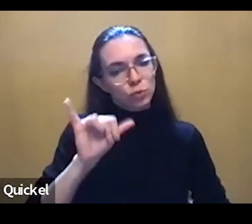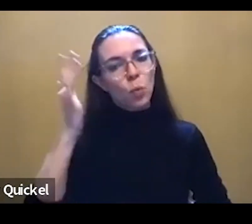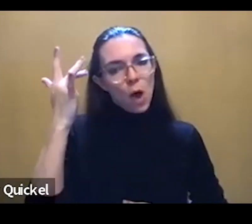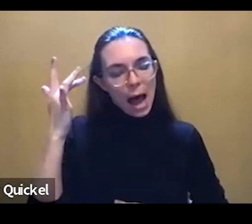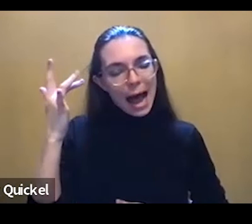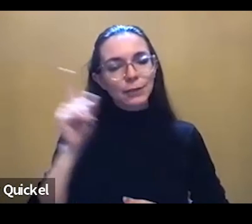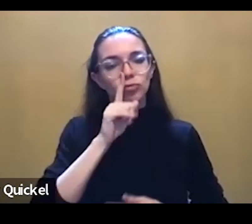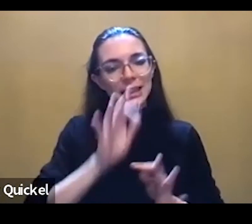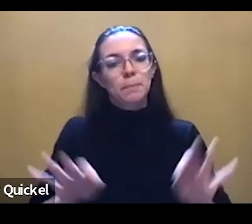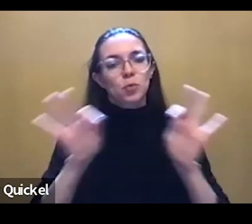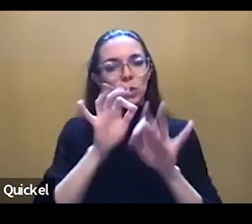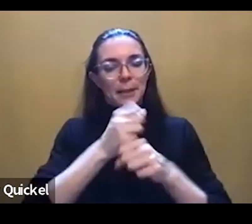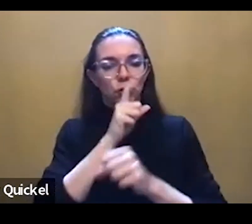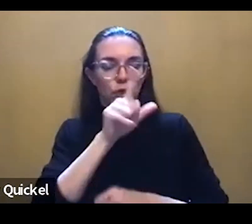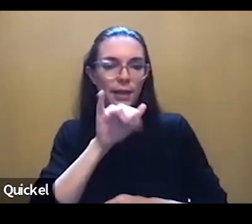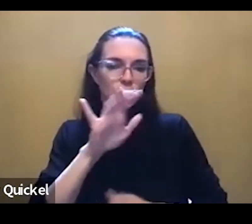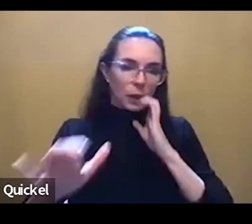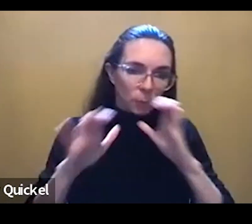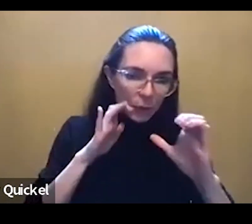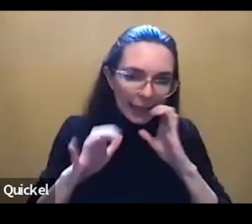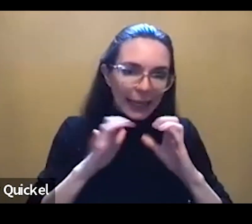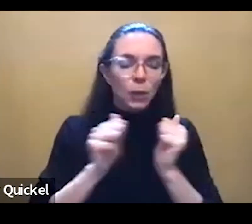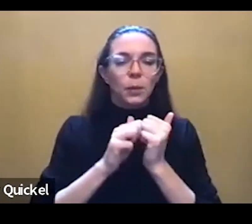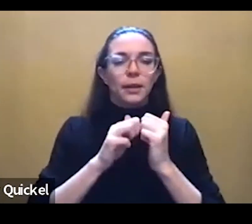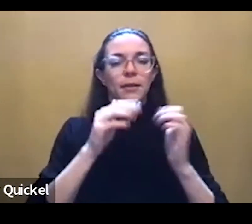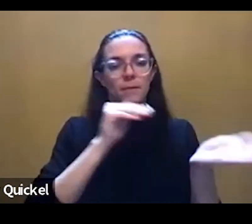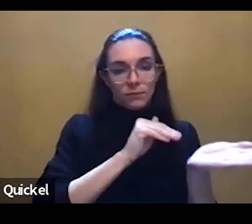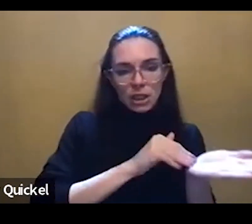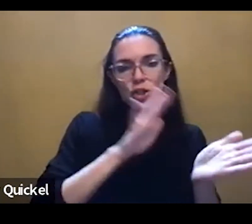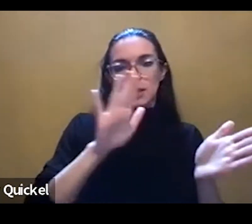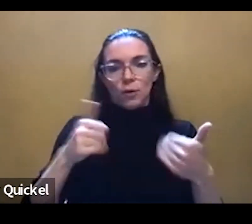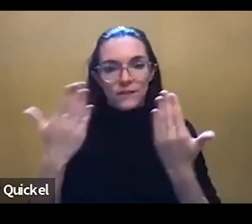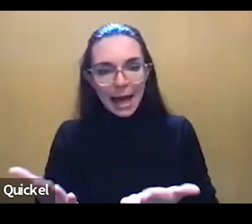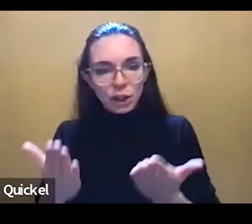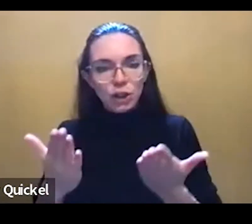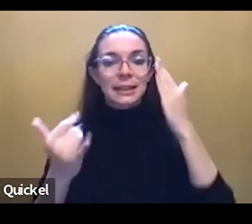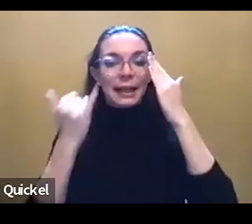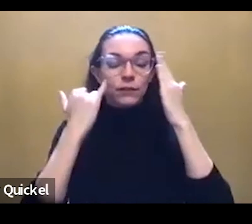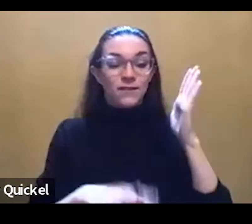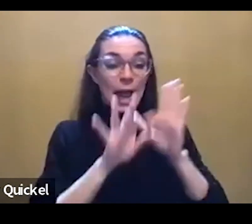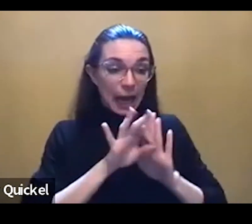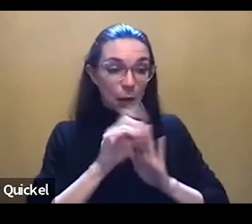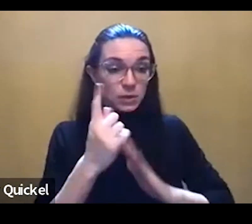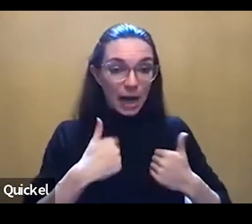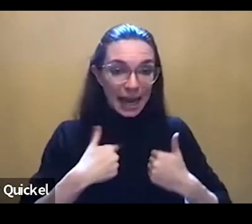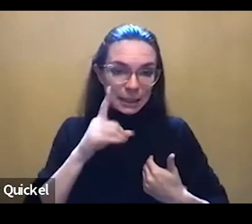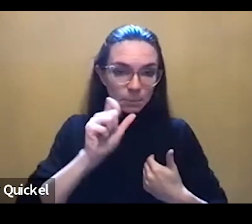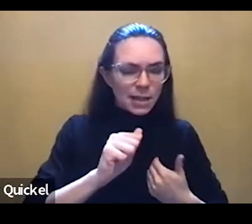That's why it's really important to communicate with physicians or whatever with the person with the disability to find out something as simple as what